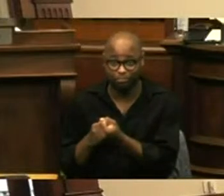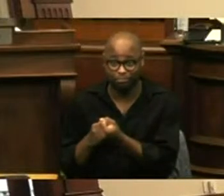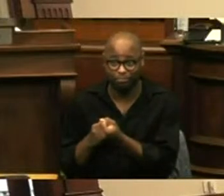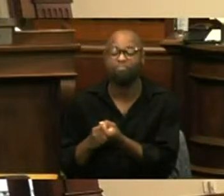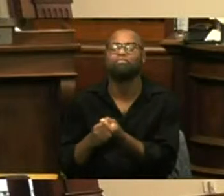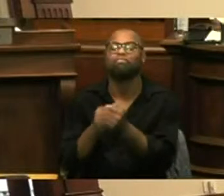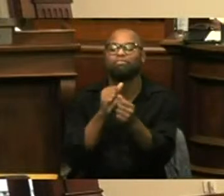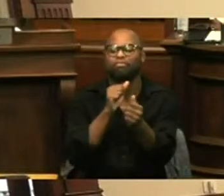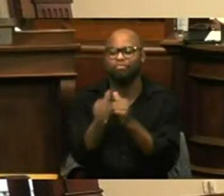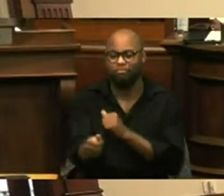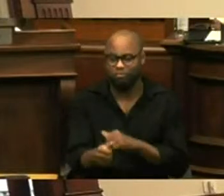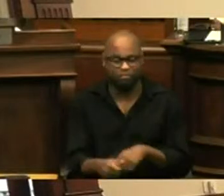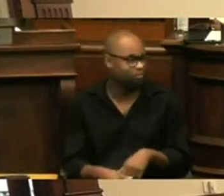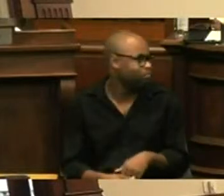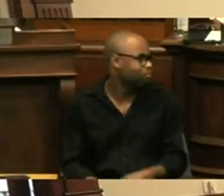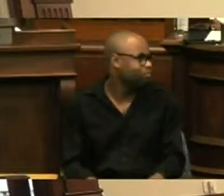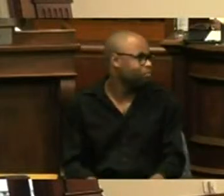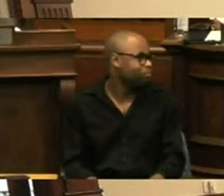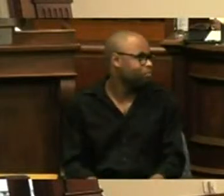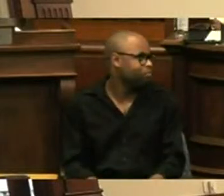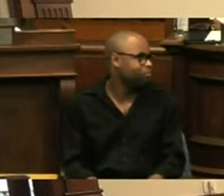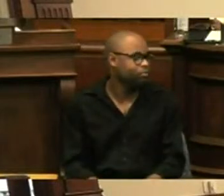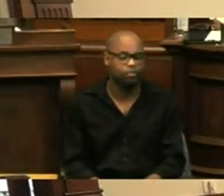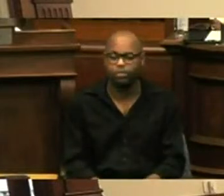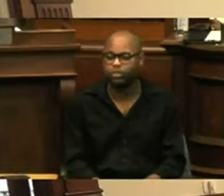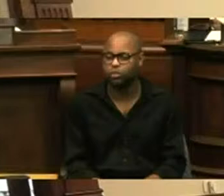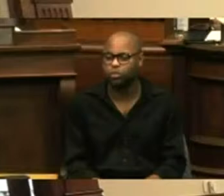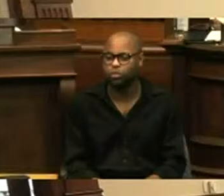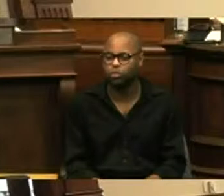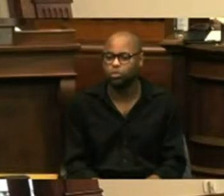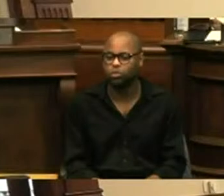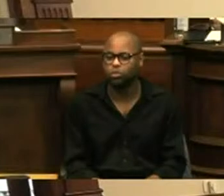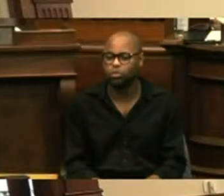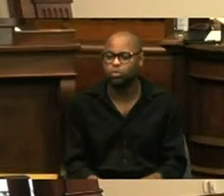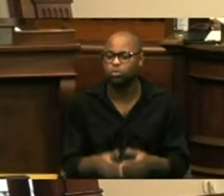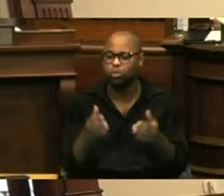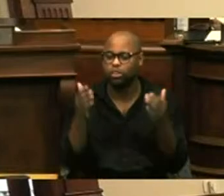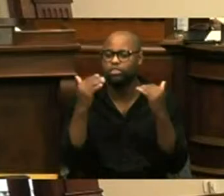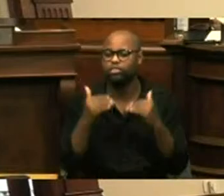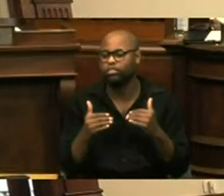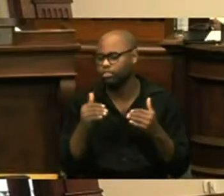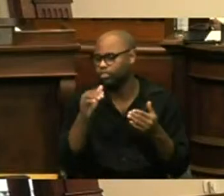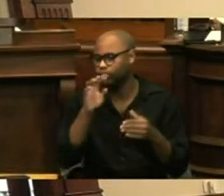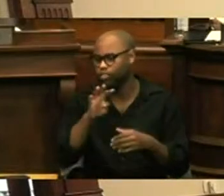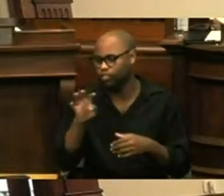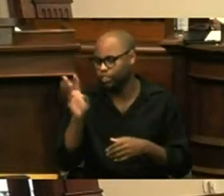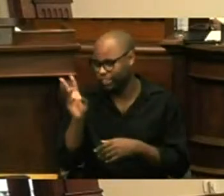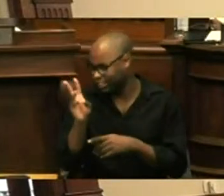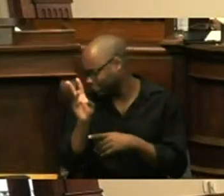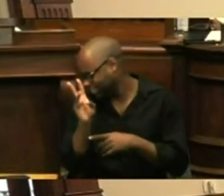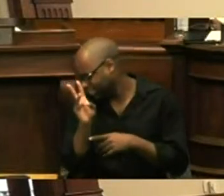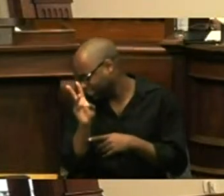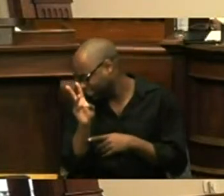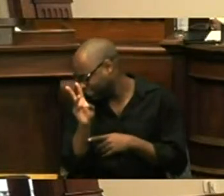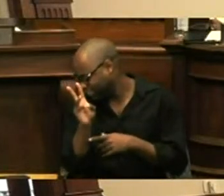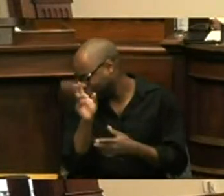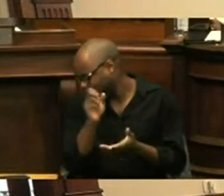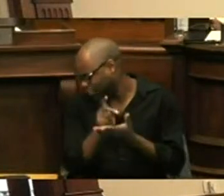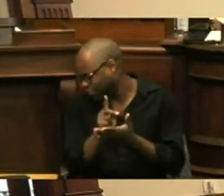in favor? Aye. Motion carries.